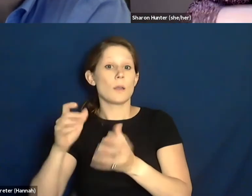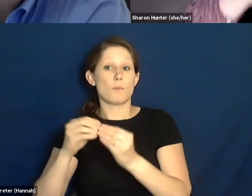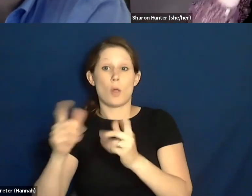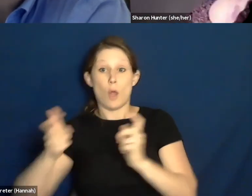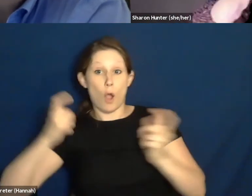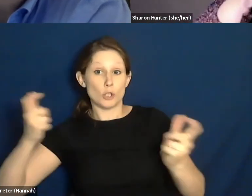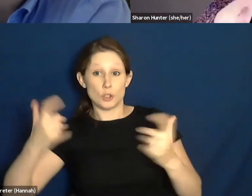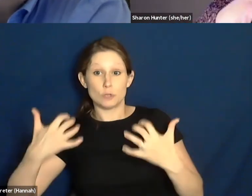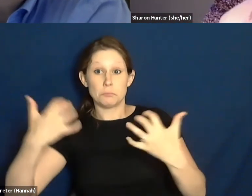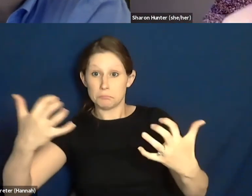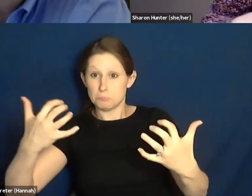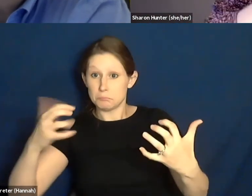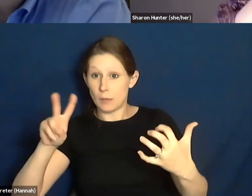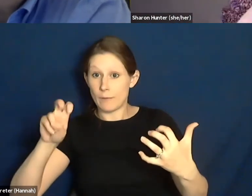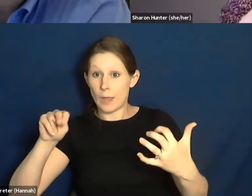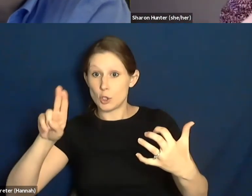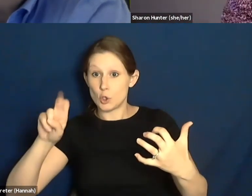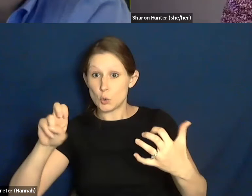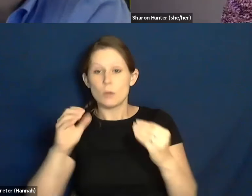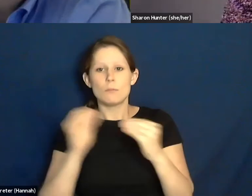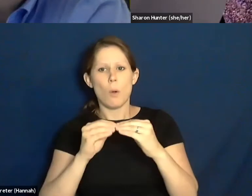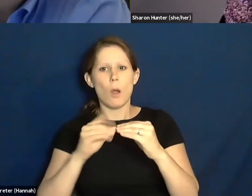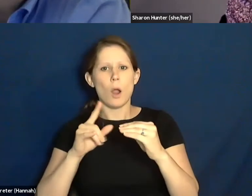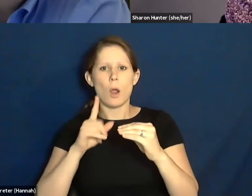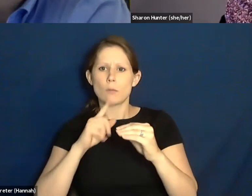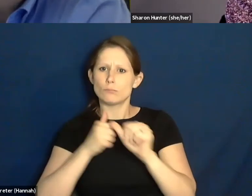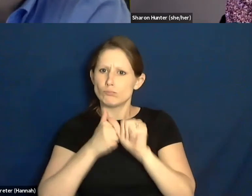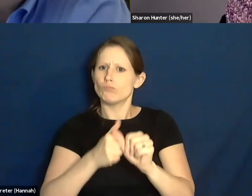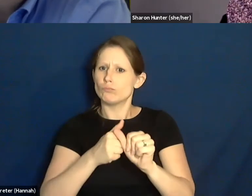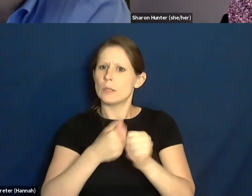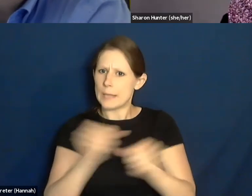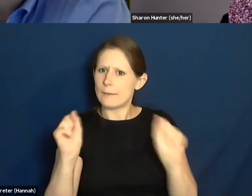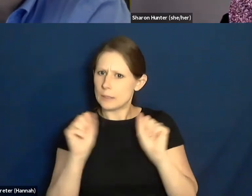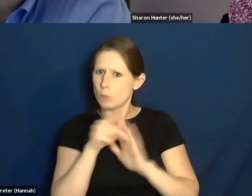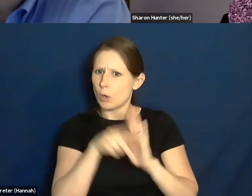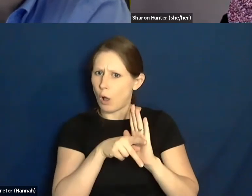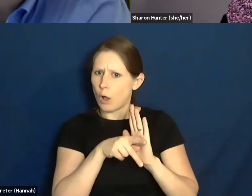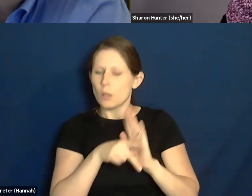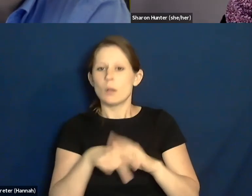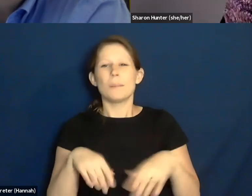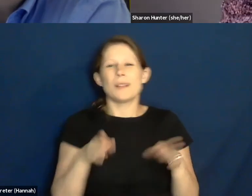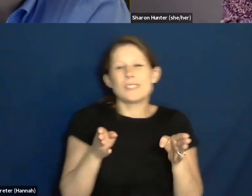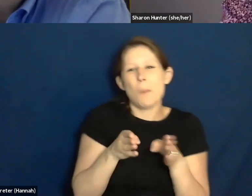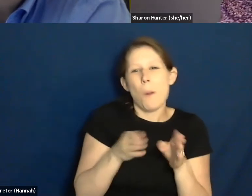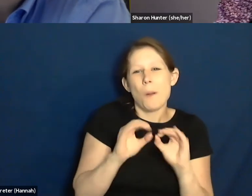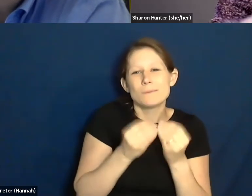that's up to speed with their safety protocol, but say the smaller venues, small theaters,